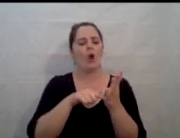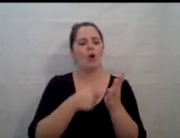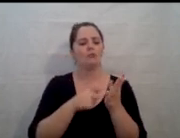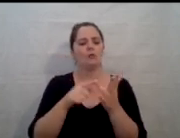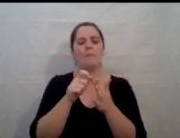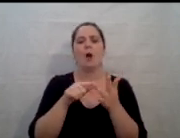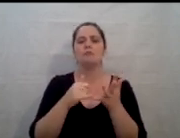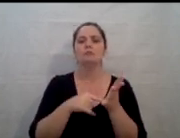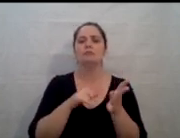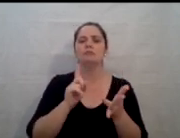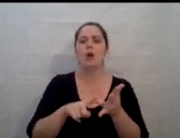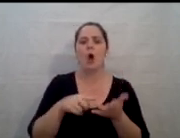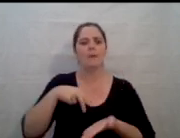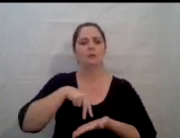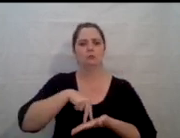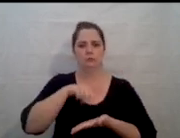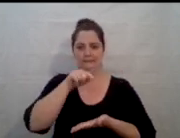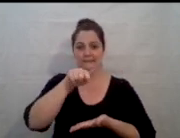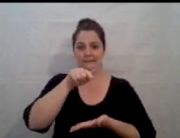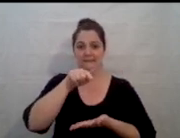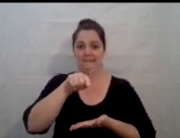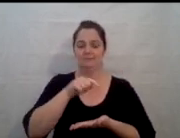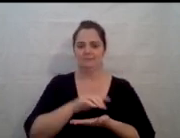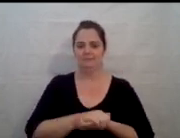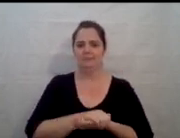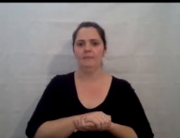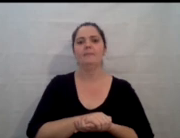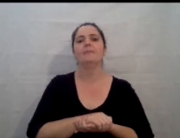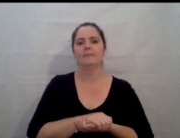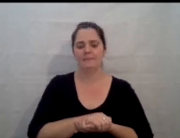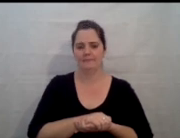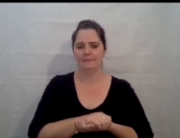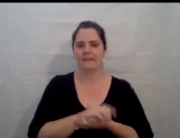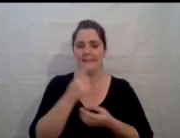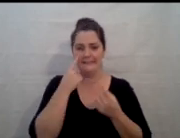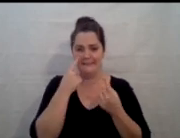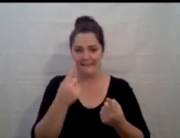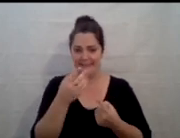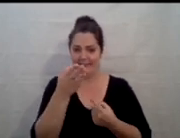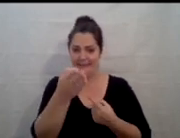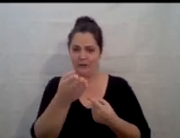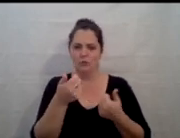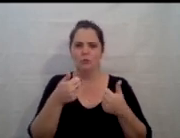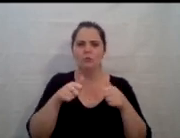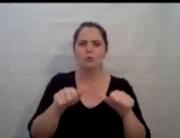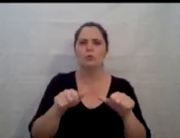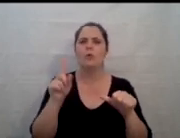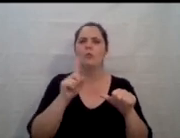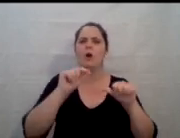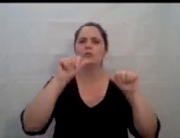demonstrate for you here in a couple of minutes and draw. But one of the things I'll draw your attention to in this work is his use of contour.